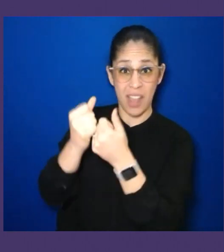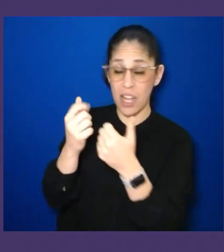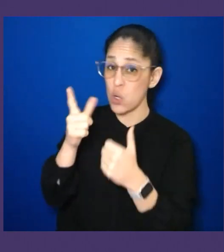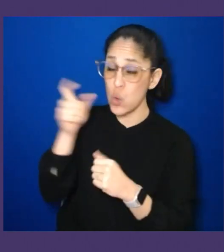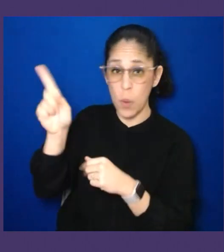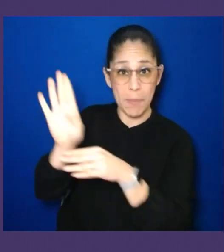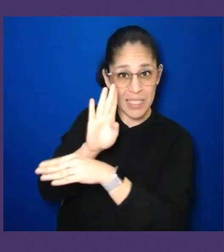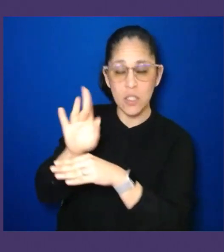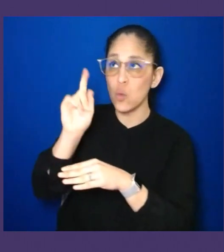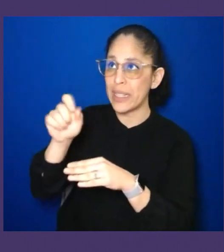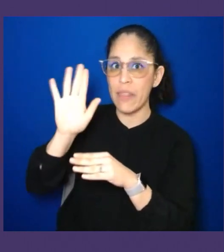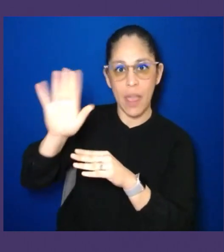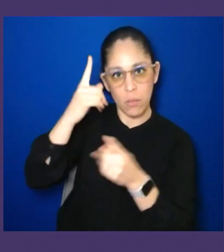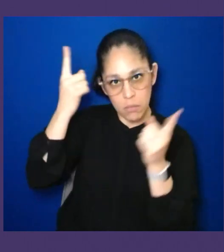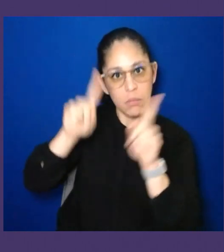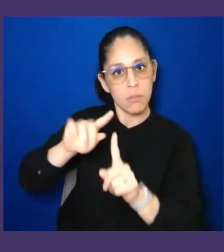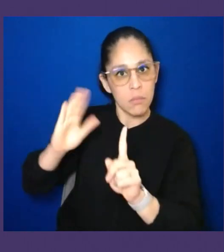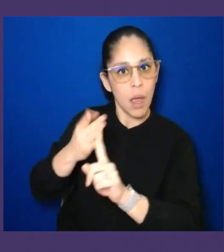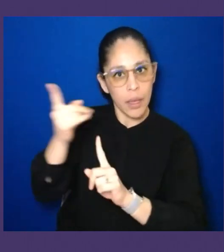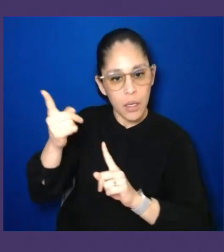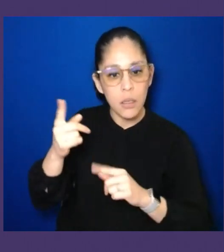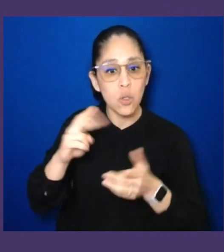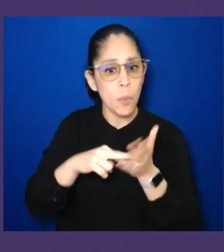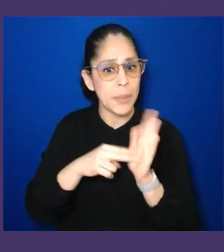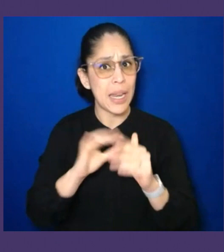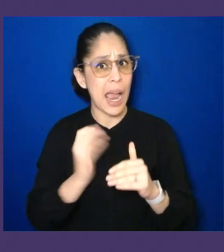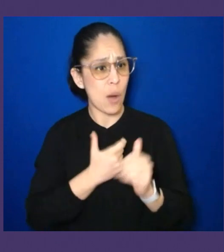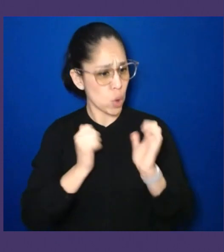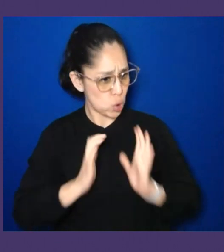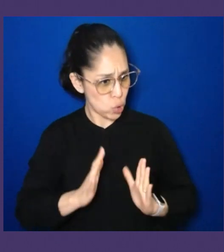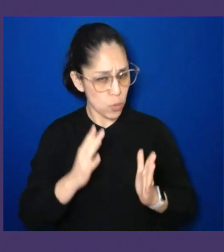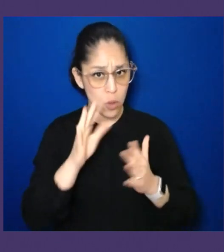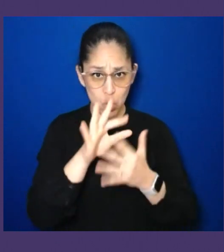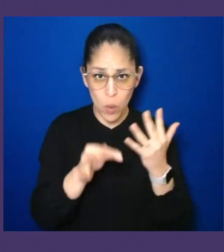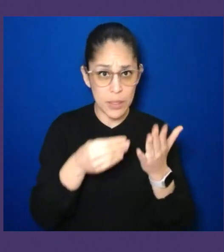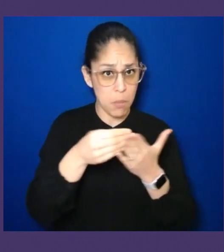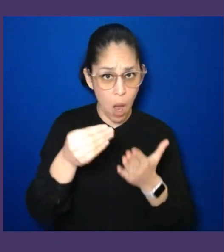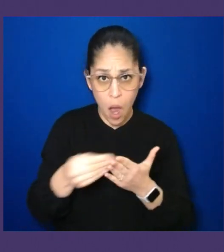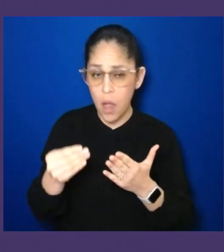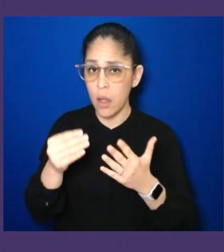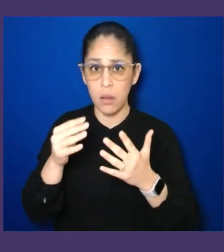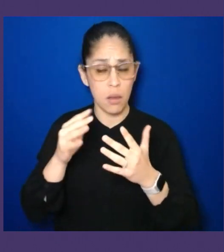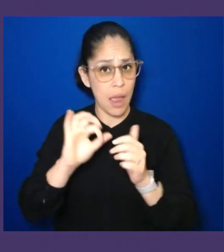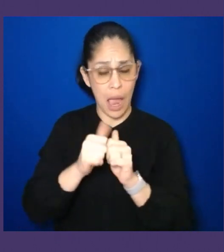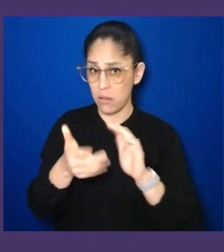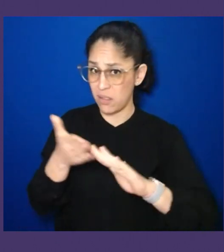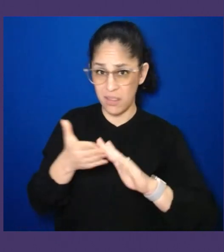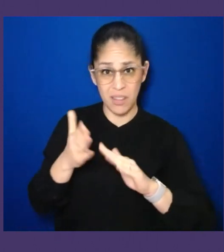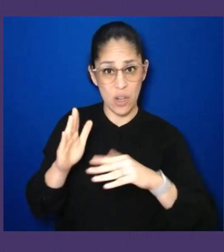not over just our consumer choices and the range of products, and of course, whether those products are accessible or not,